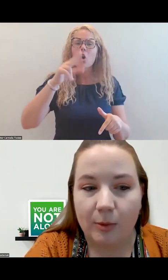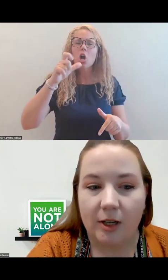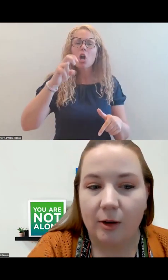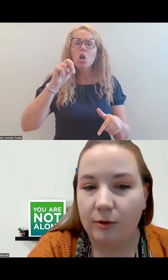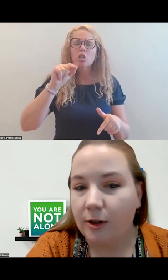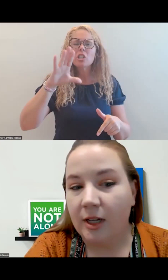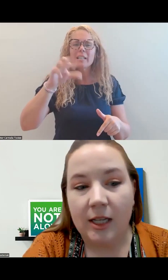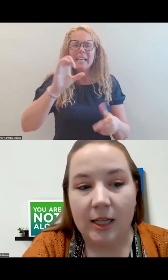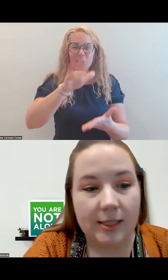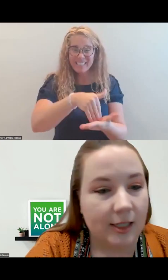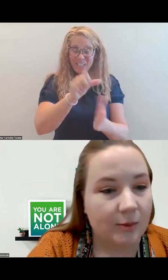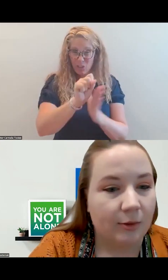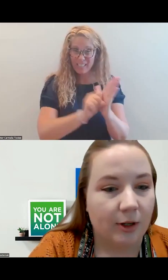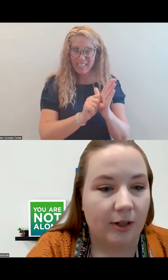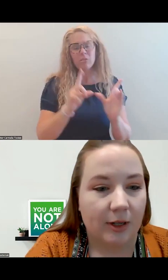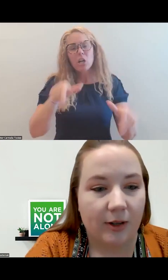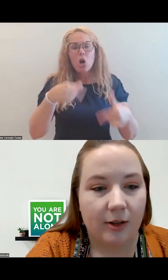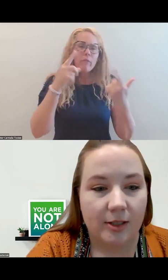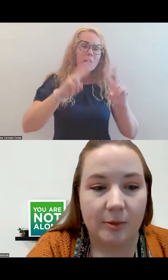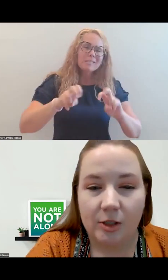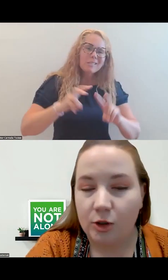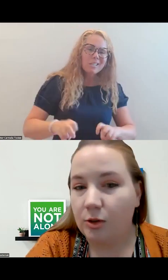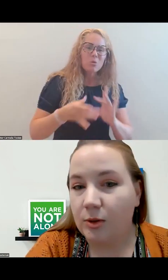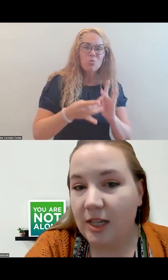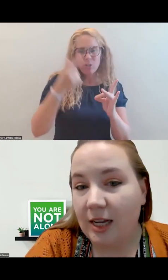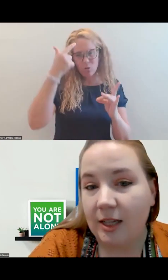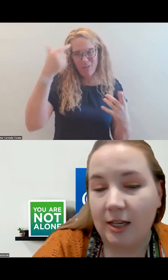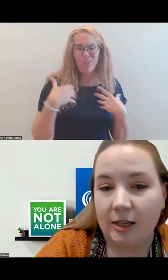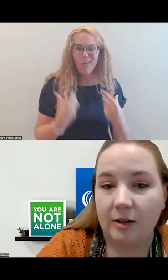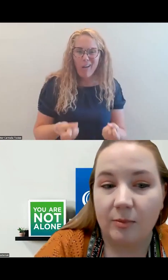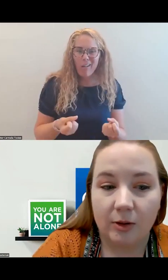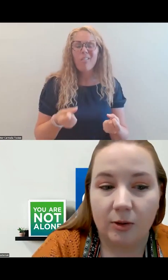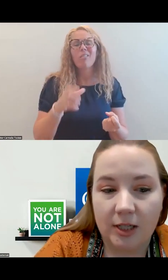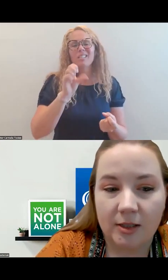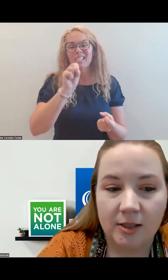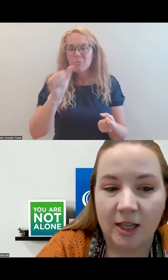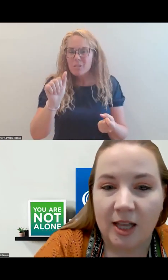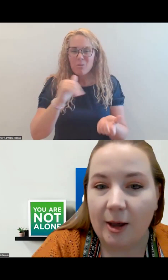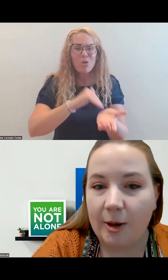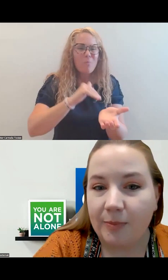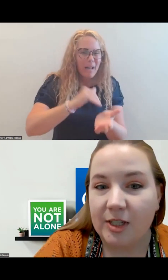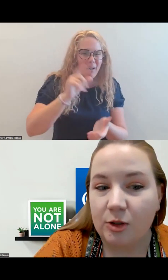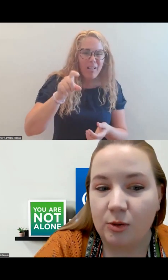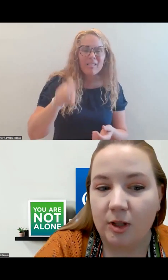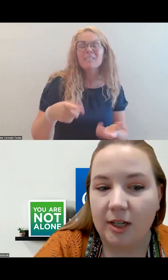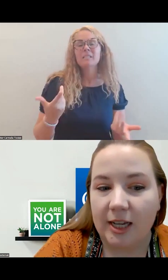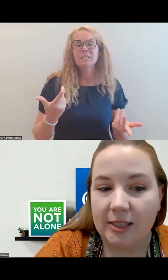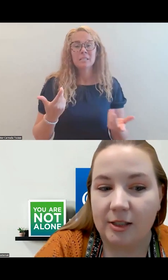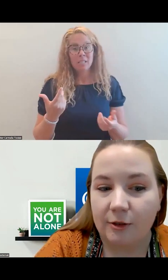PEOPLE CAN GO FOR ASSESSMENT REGARDING MENTAL HEALTH SUBSTANCE USE AND MEDICAL NEEDS. THIS NEW LAW GETS THE